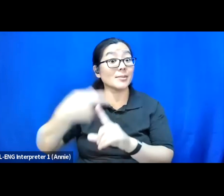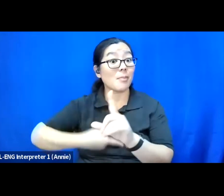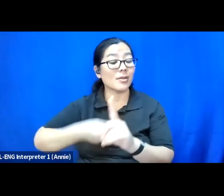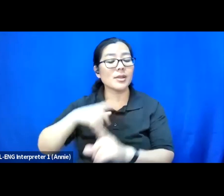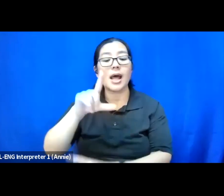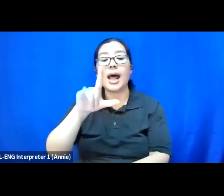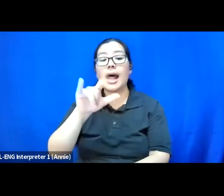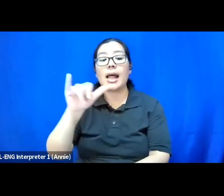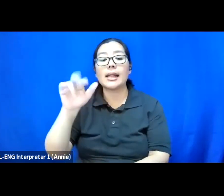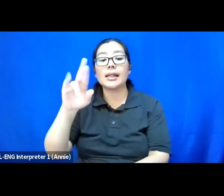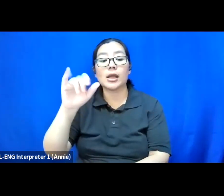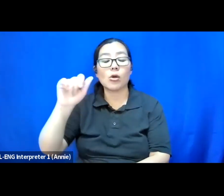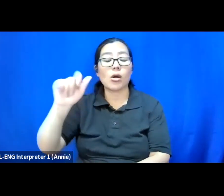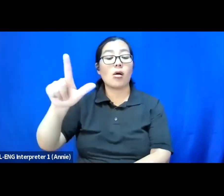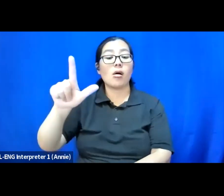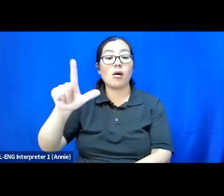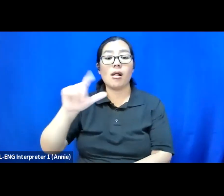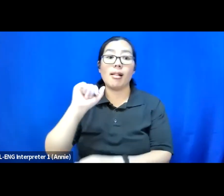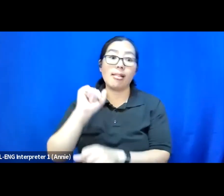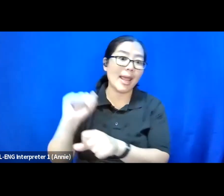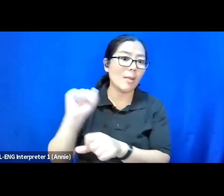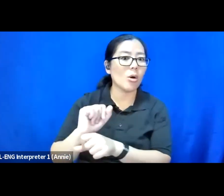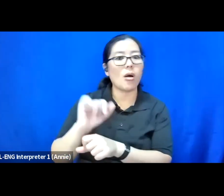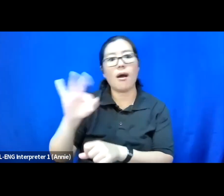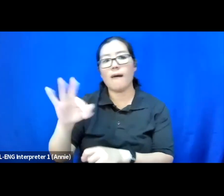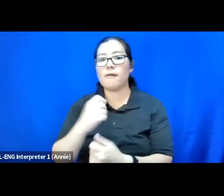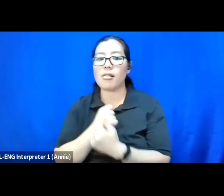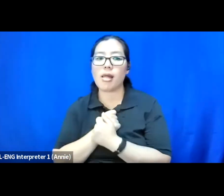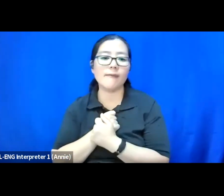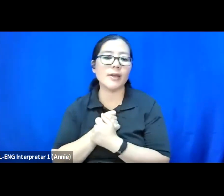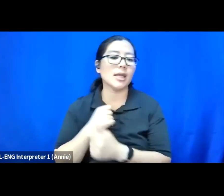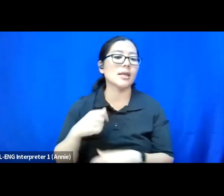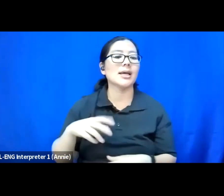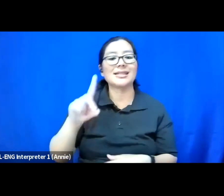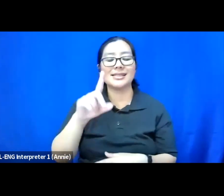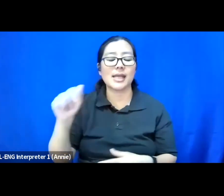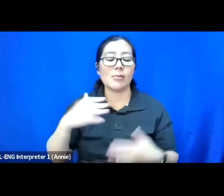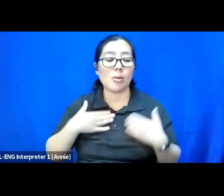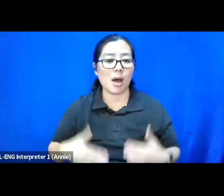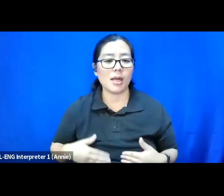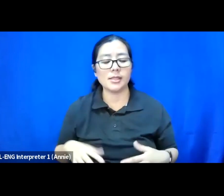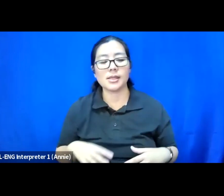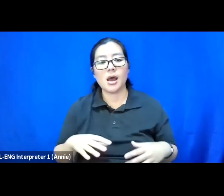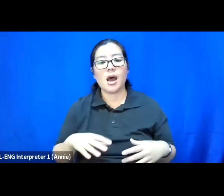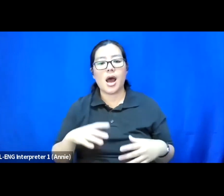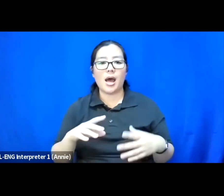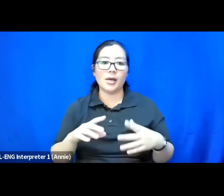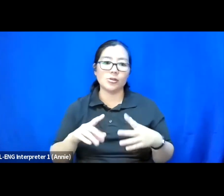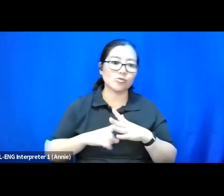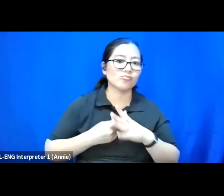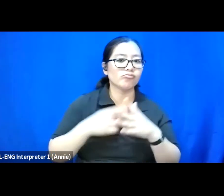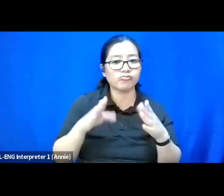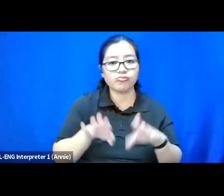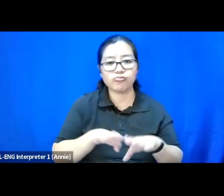who are all beautifully holding up and plugging Alice's book in all three windows right now. Thank you all!